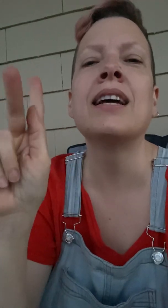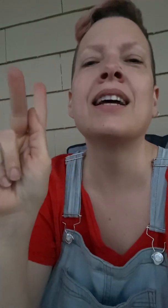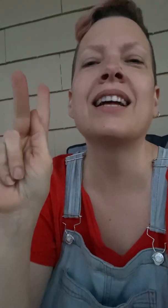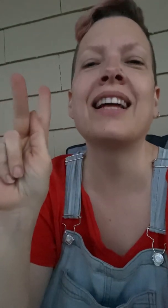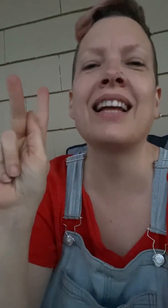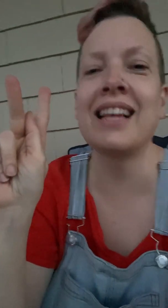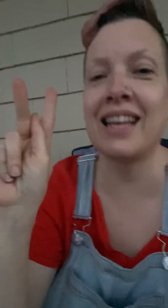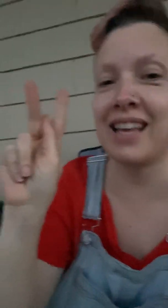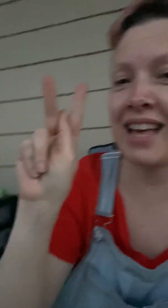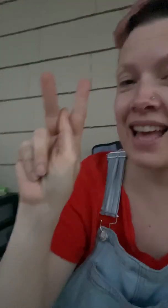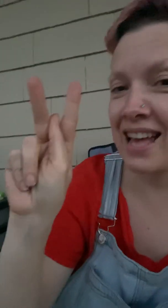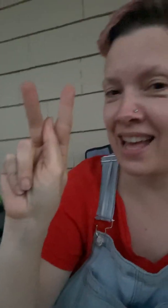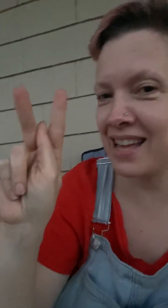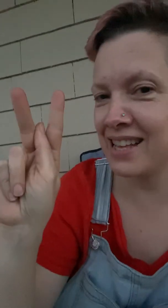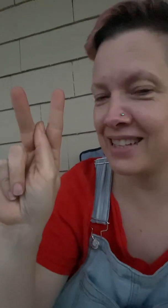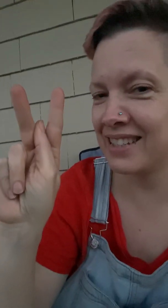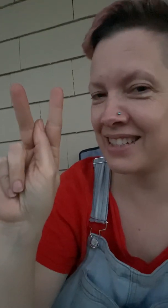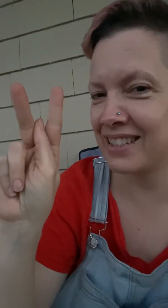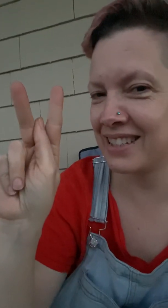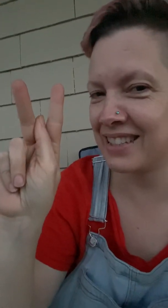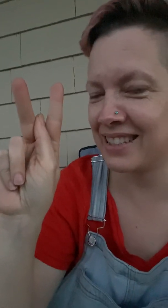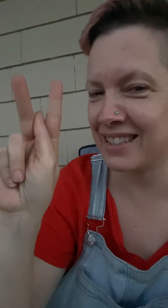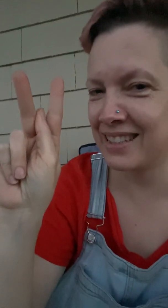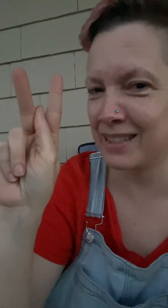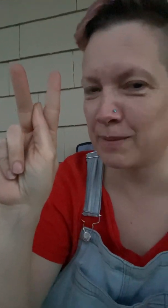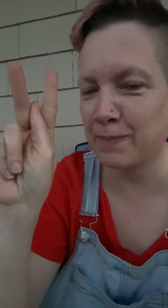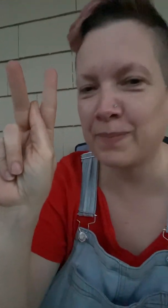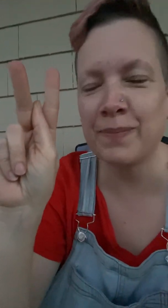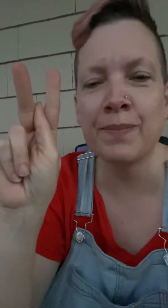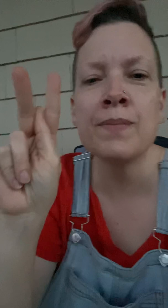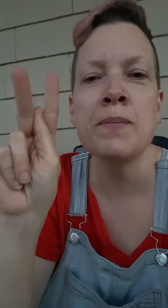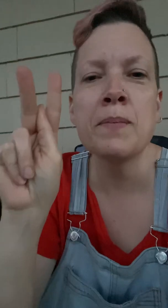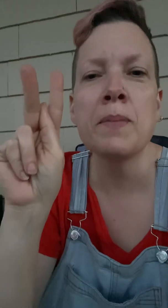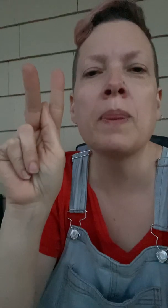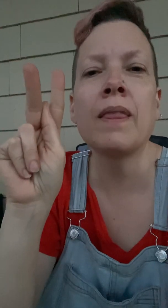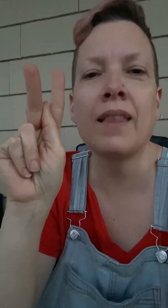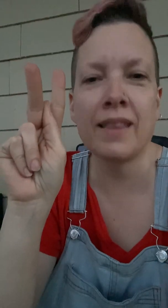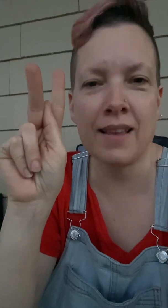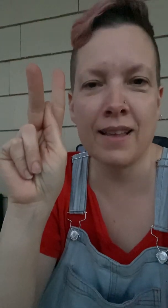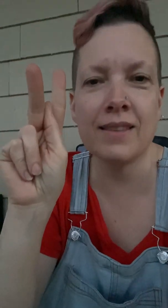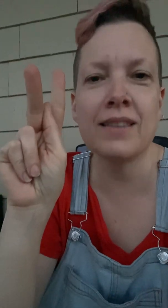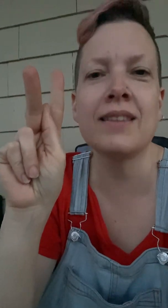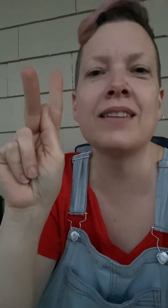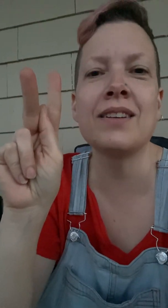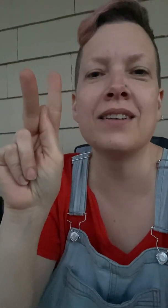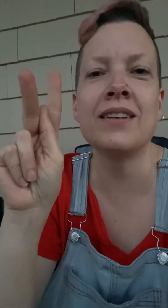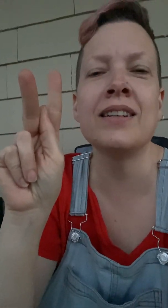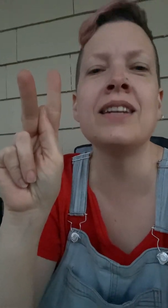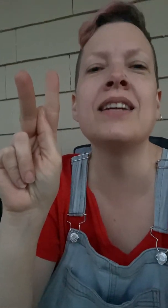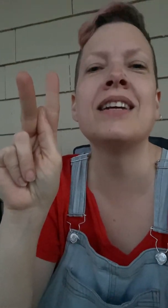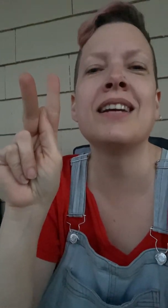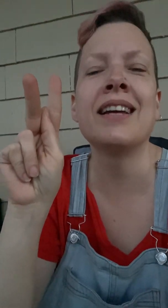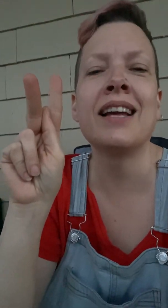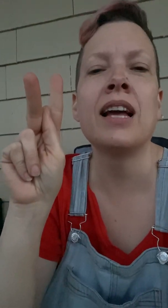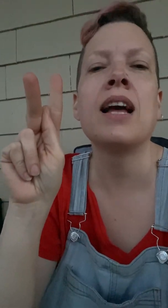K... good.